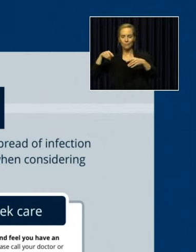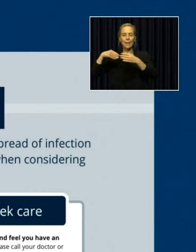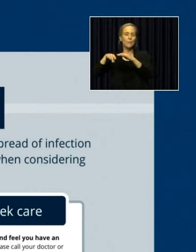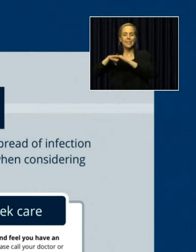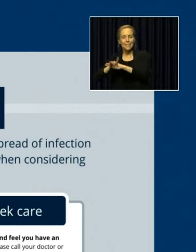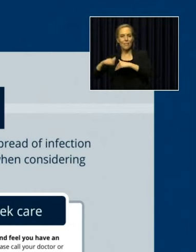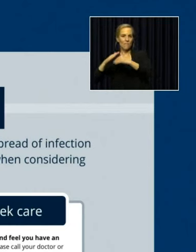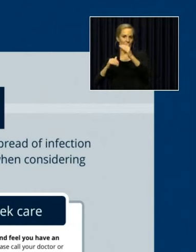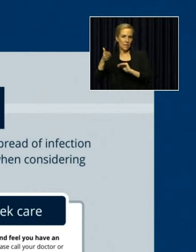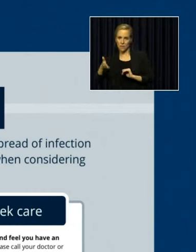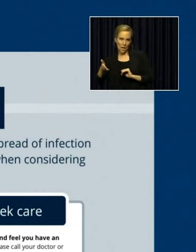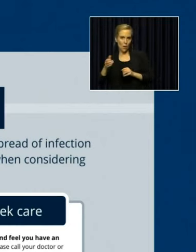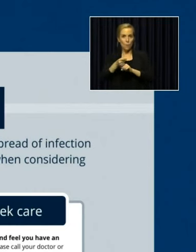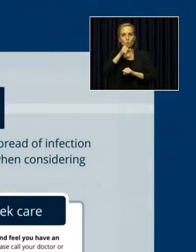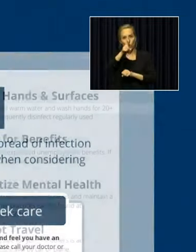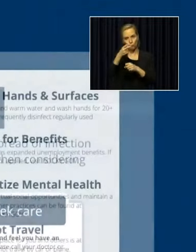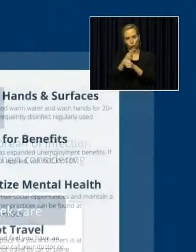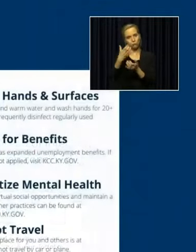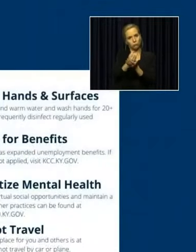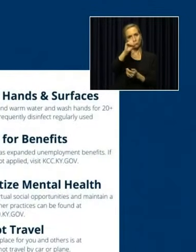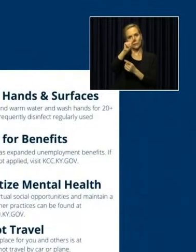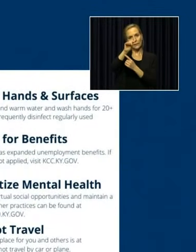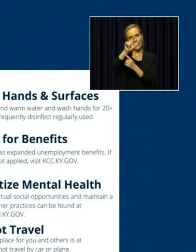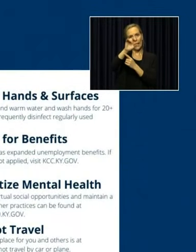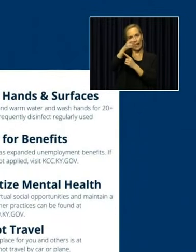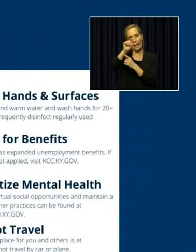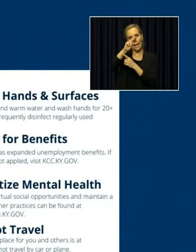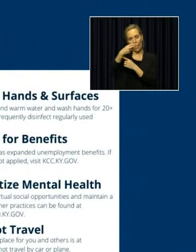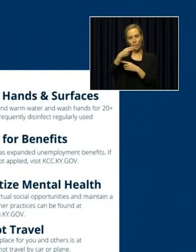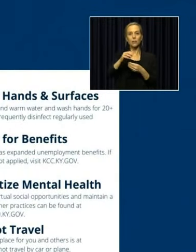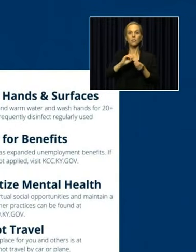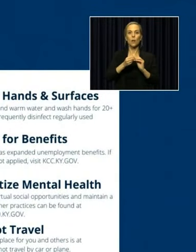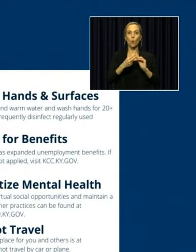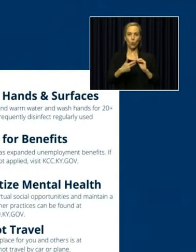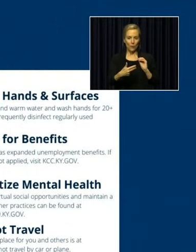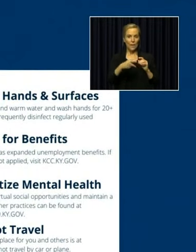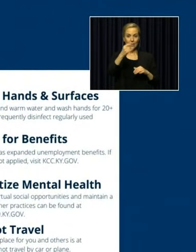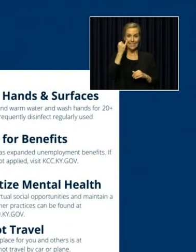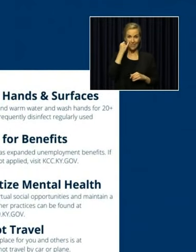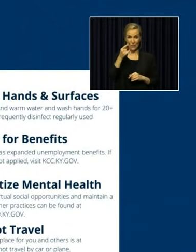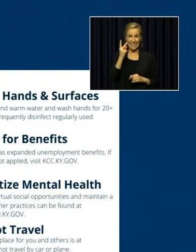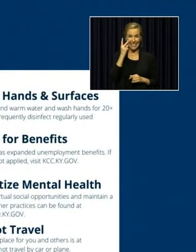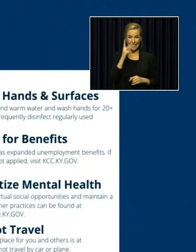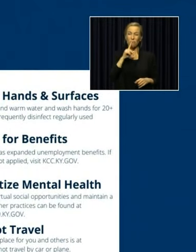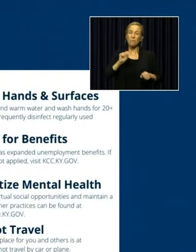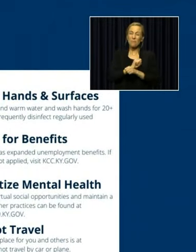ALL OF THOSE CRITICAL THINGS. SO MAKE SURE THAT YOU ARE ON MEDICAID IF YOU QUALIFY.